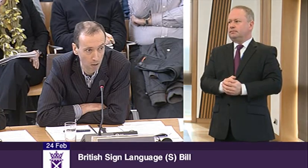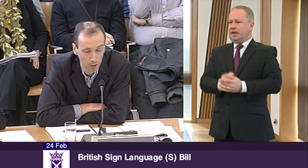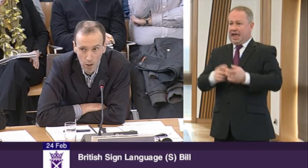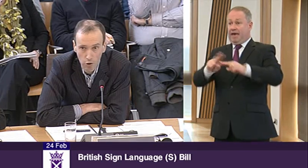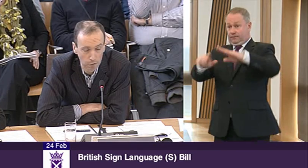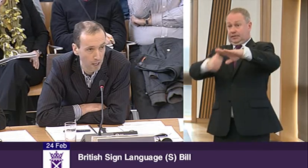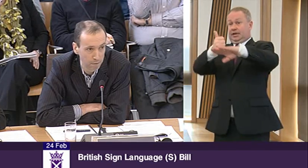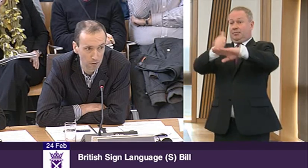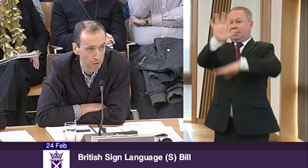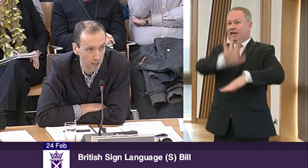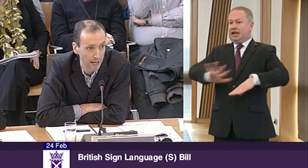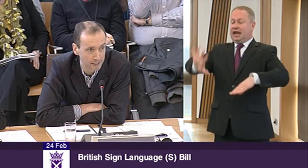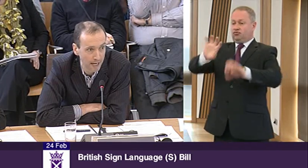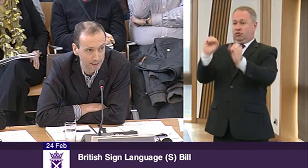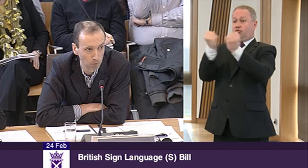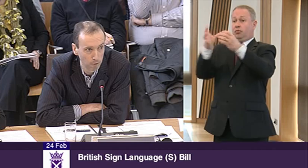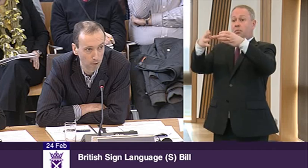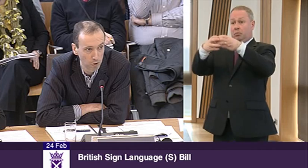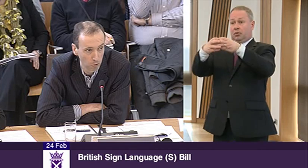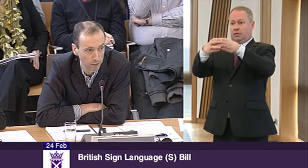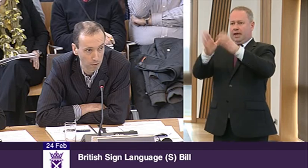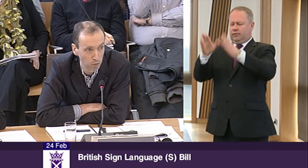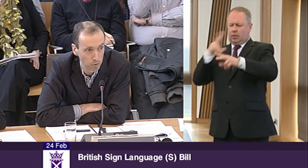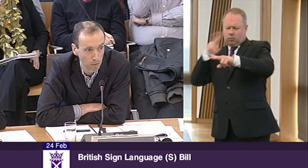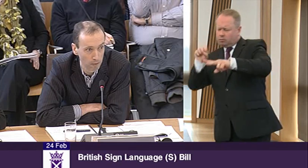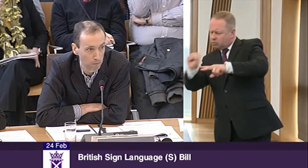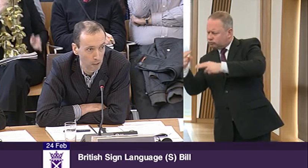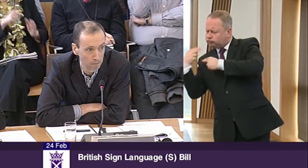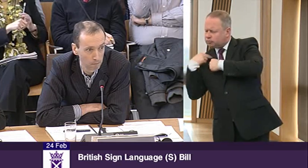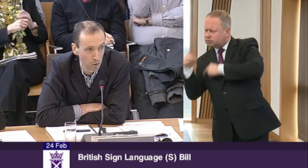group were to be set up, we would have to look at exactly what its function would be.